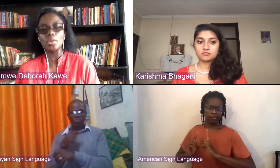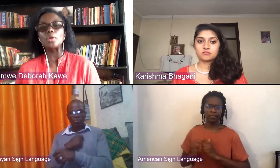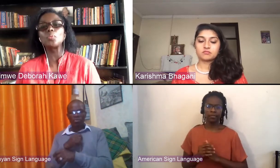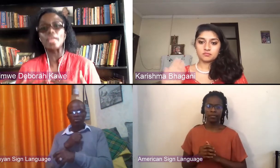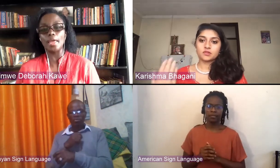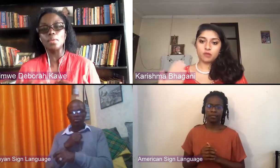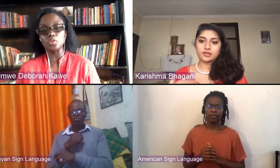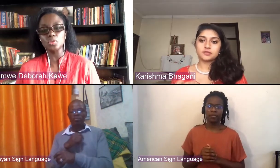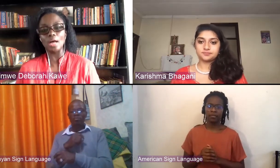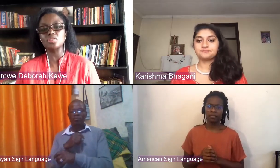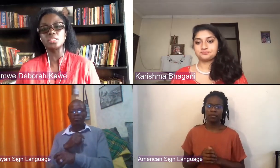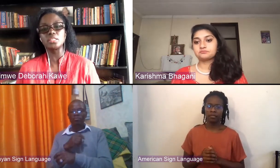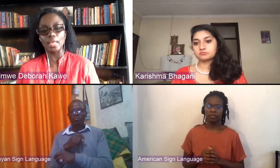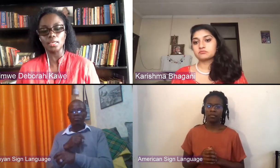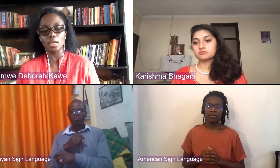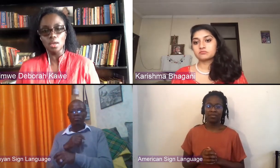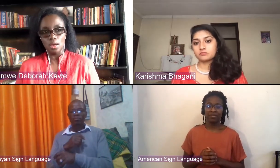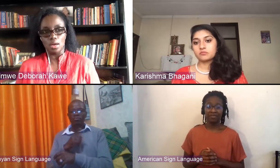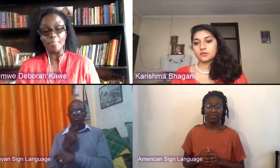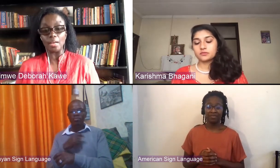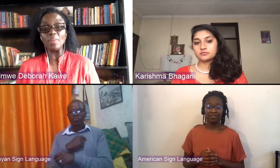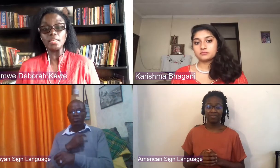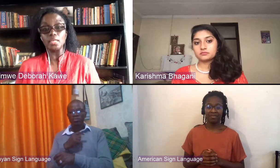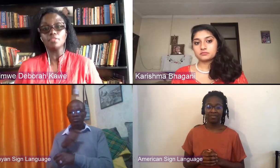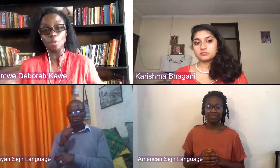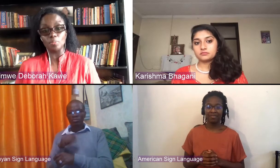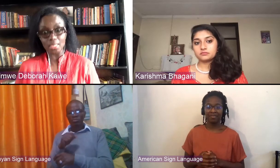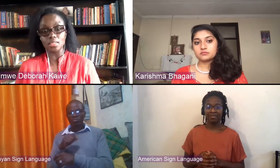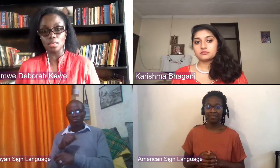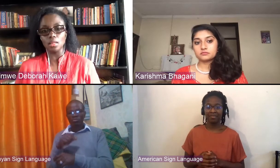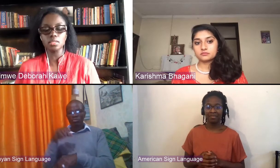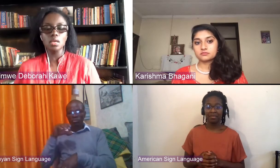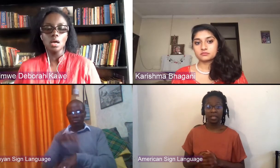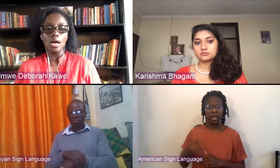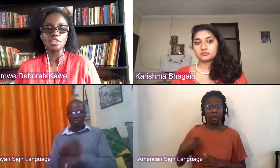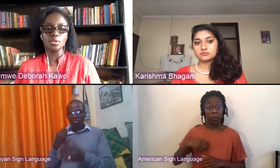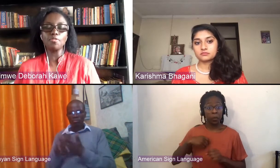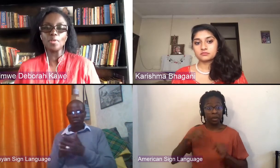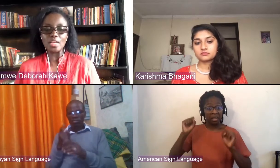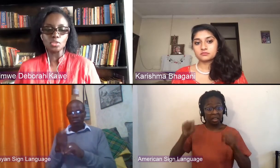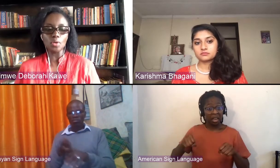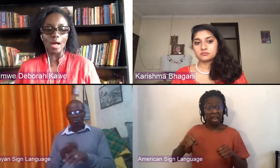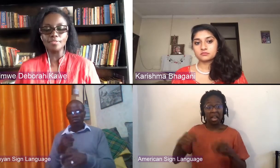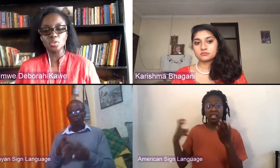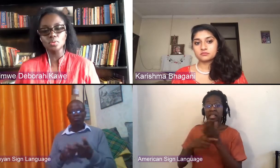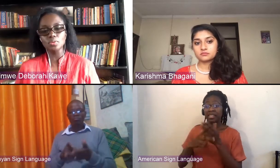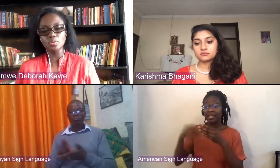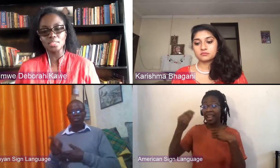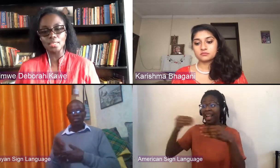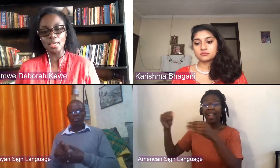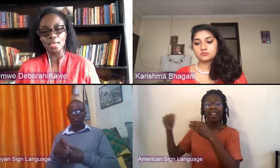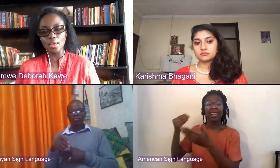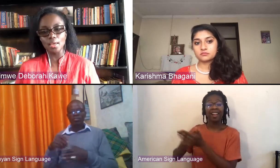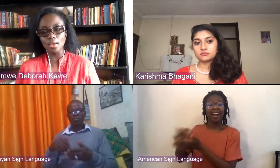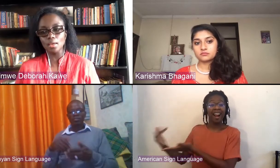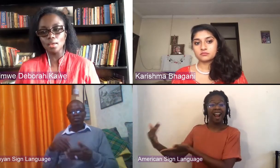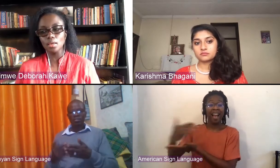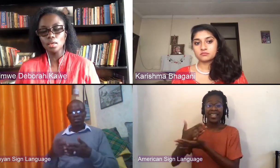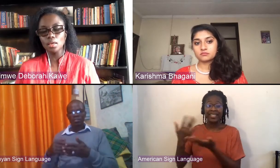we are able to actually like make money from ticket sales. And so for us to have to say